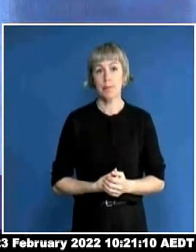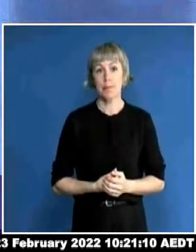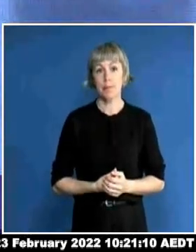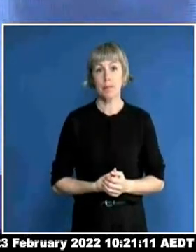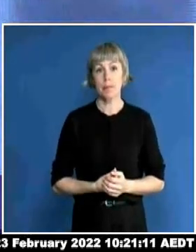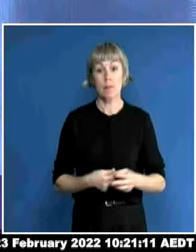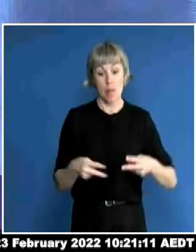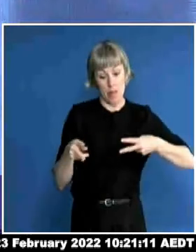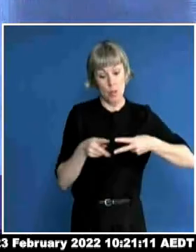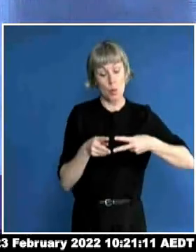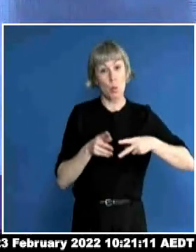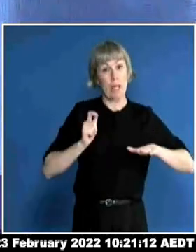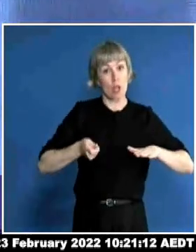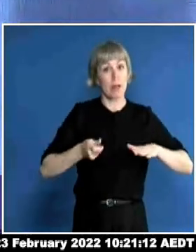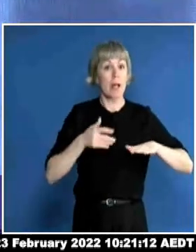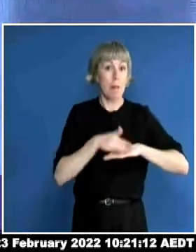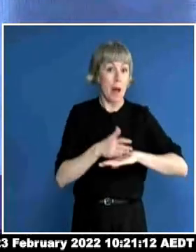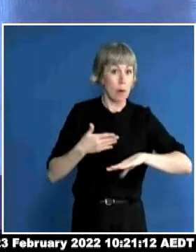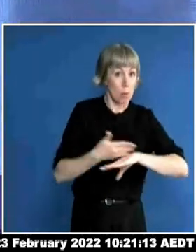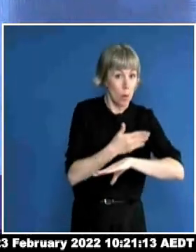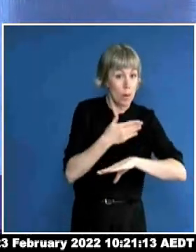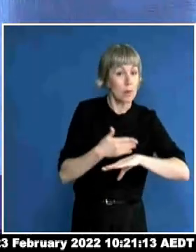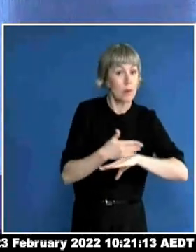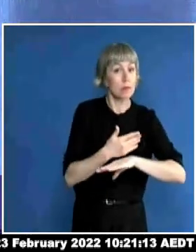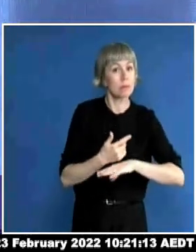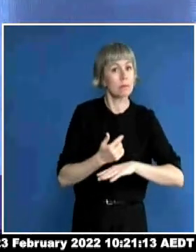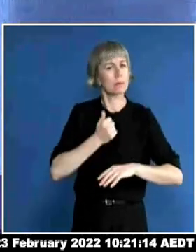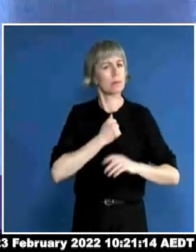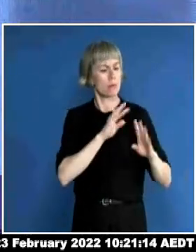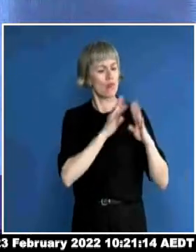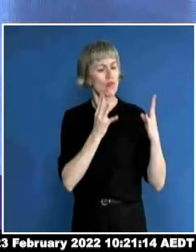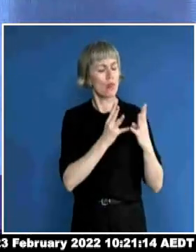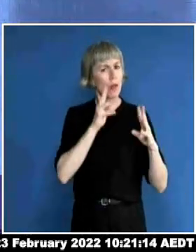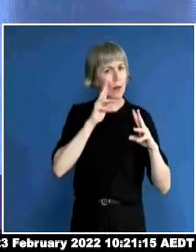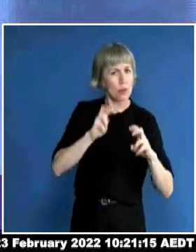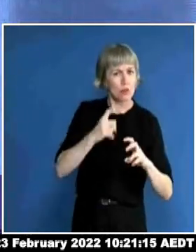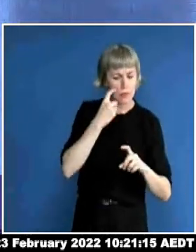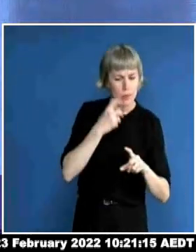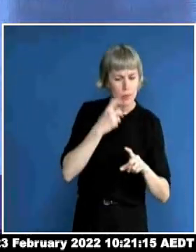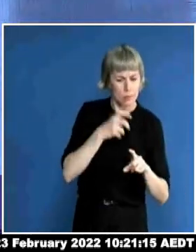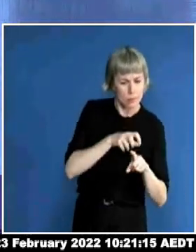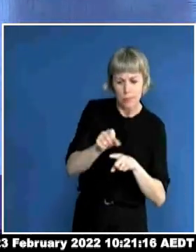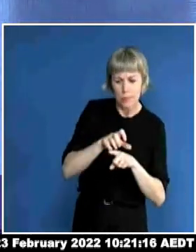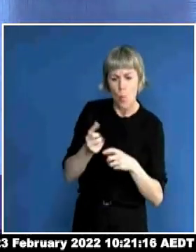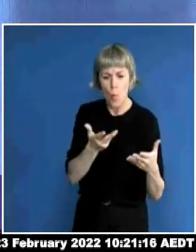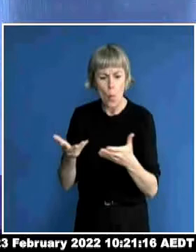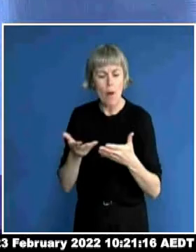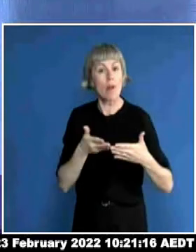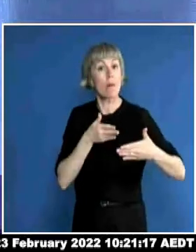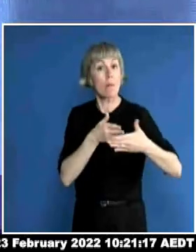and address the systemic barriers that may either be the cause or effect of low